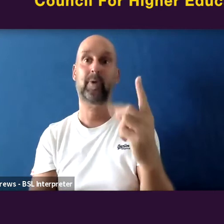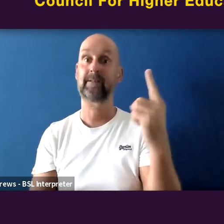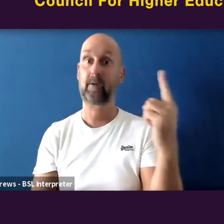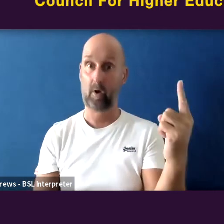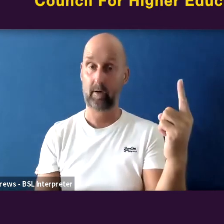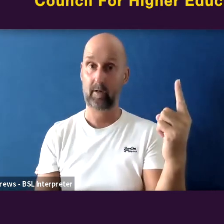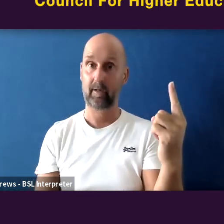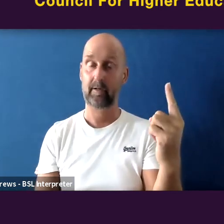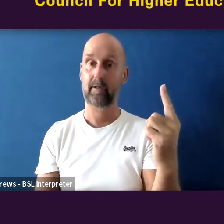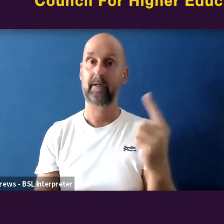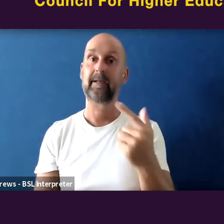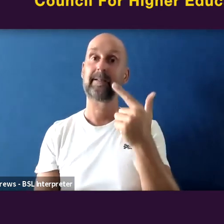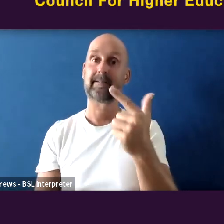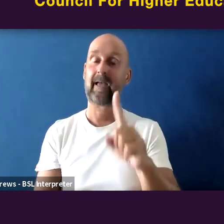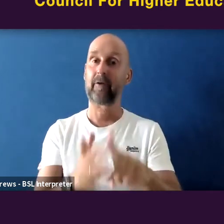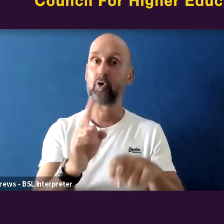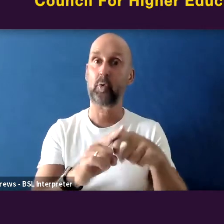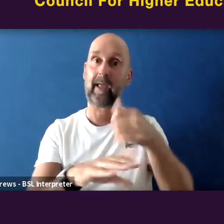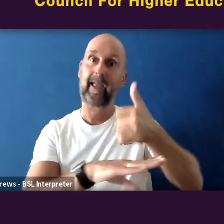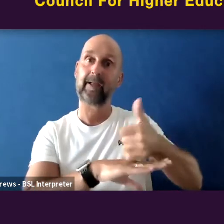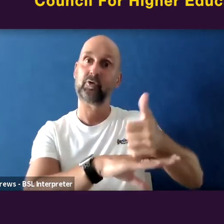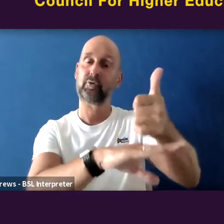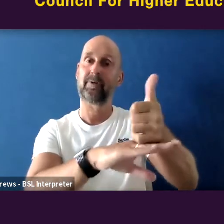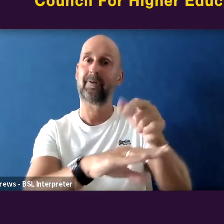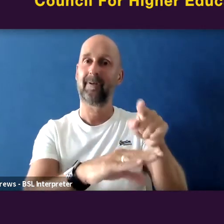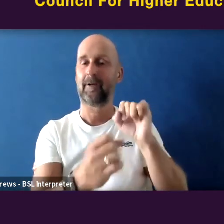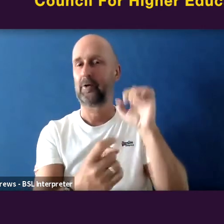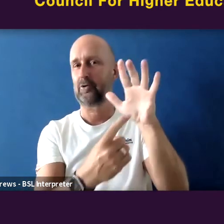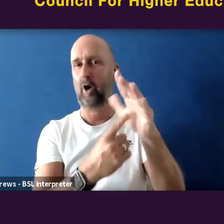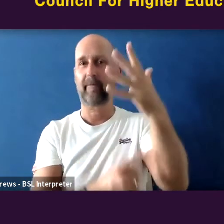seven UK institutions were ranked in the top 50 for Art & Design,